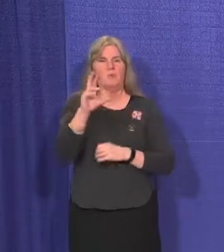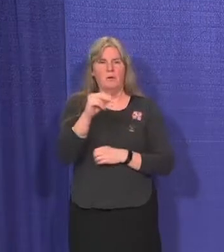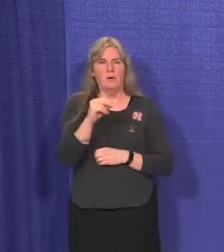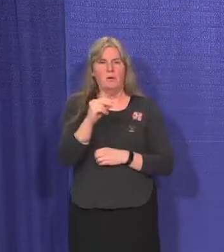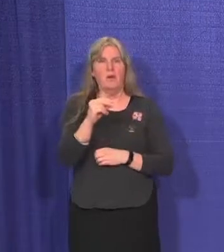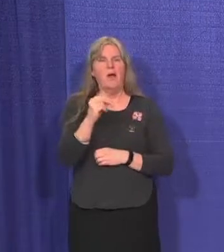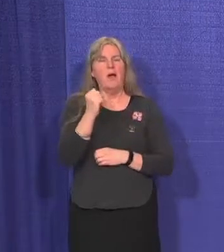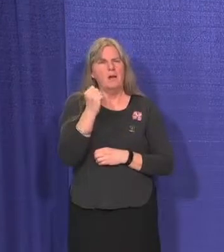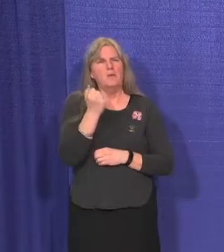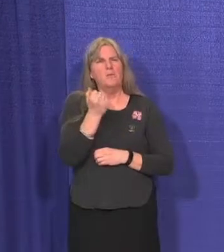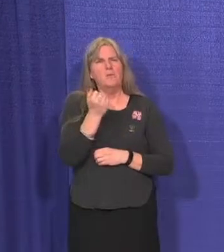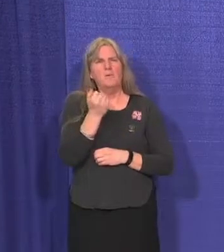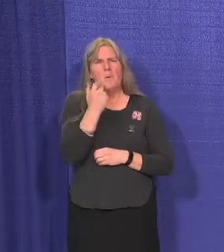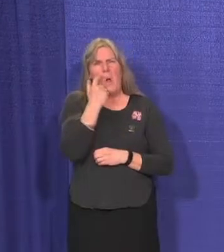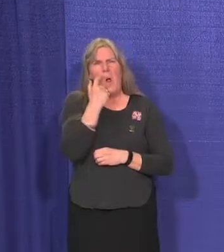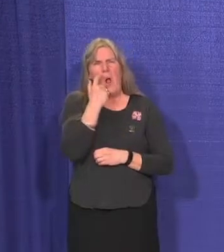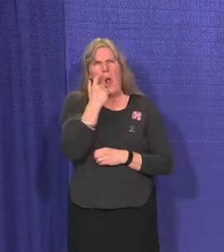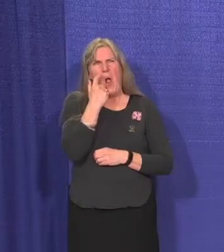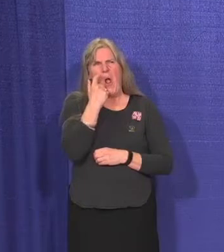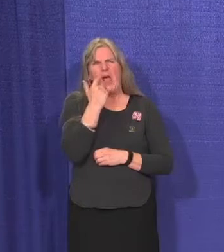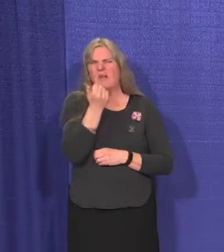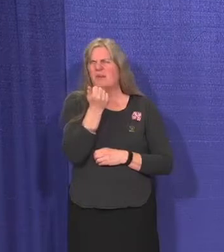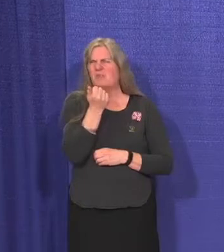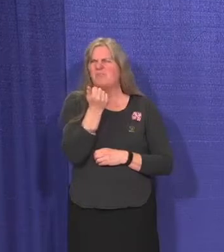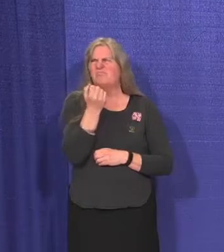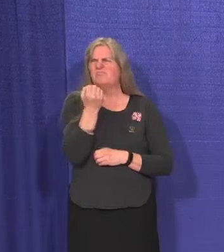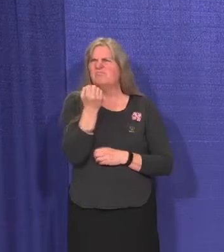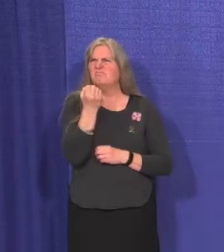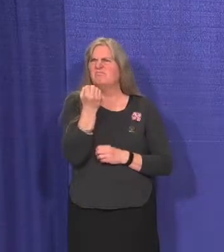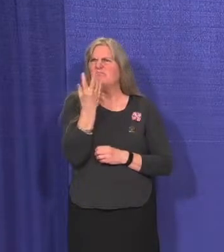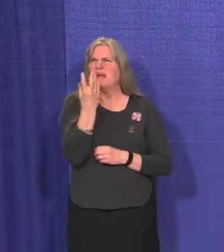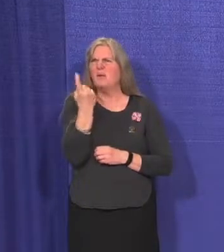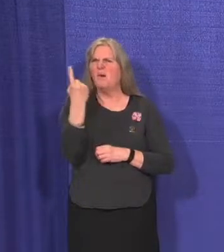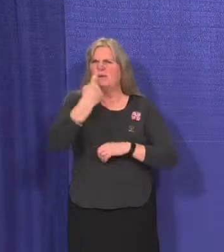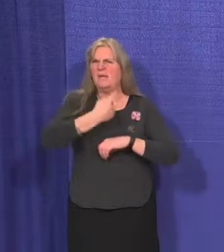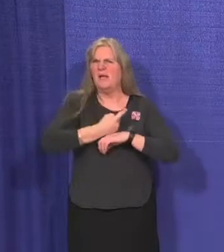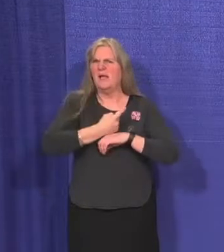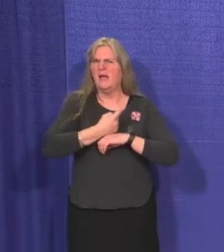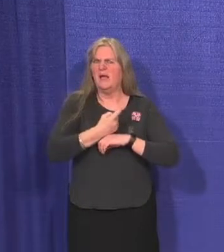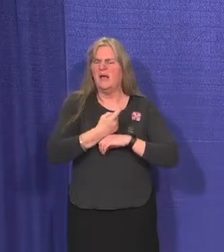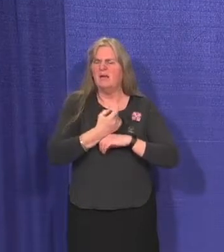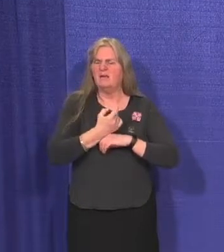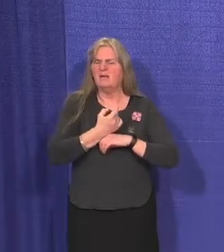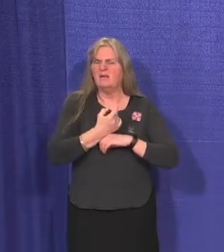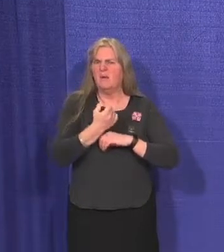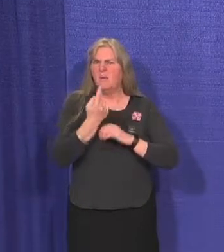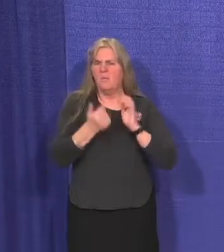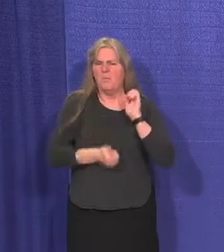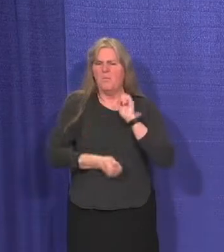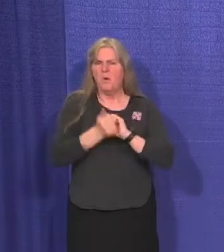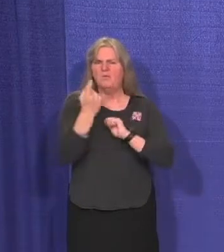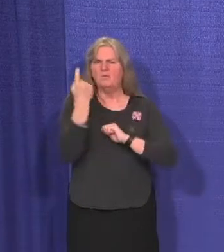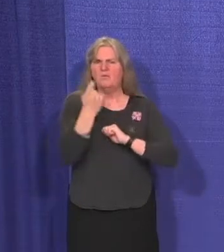has that resulted and any doses being wasted and I'm wondering if the territory is tracking